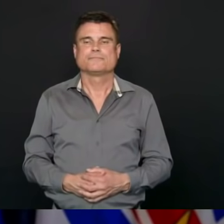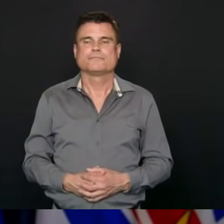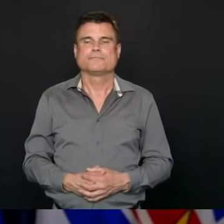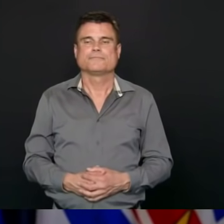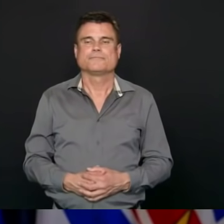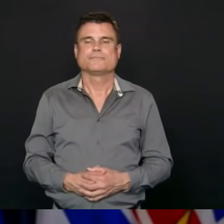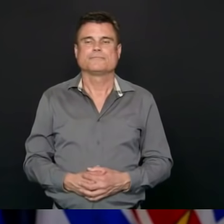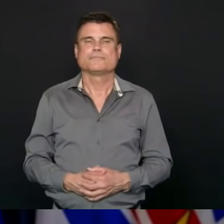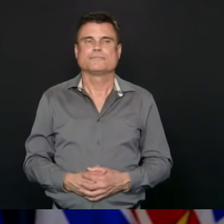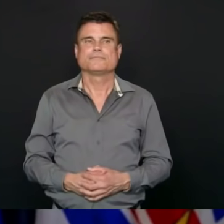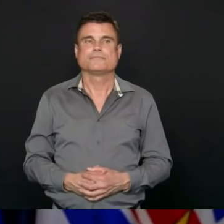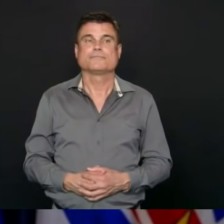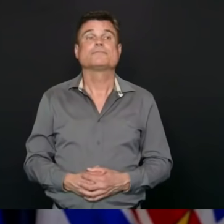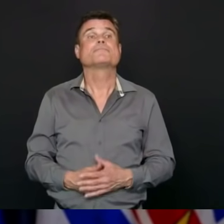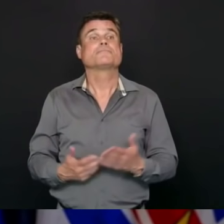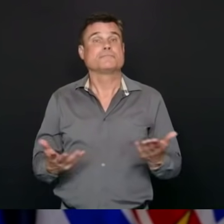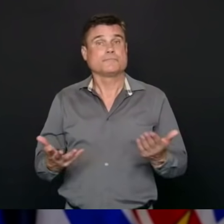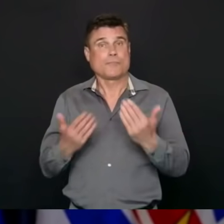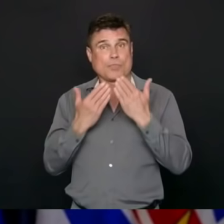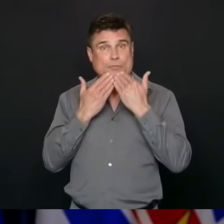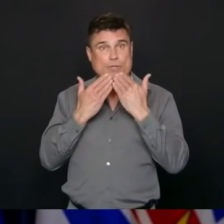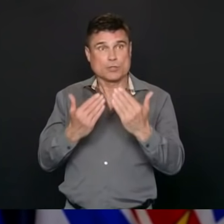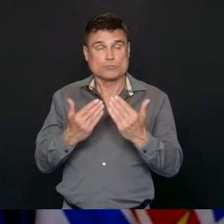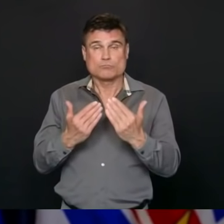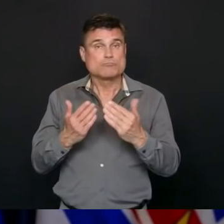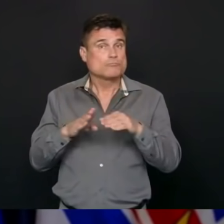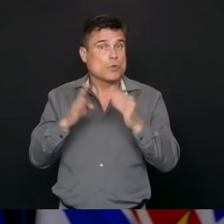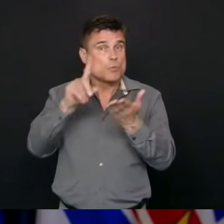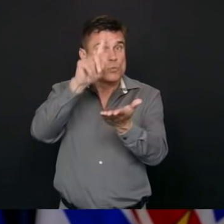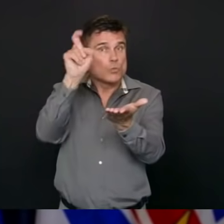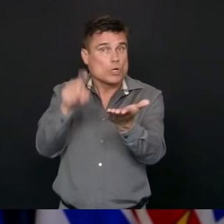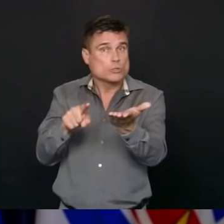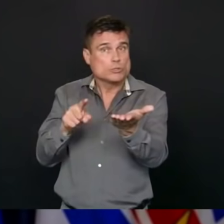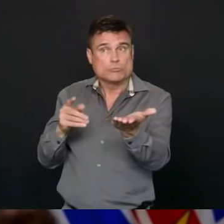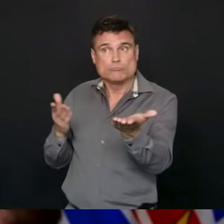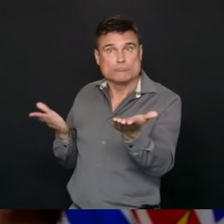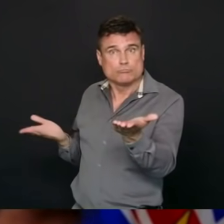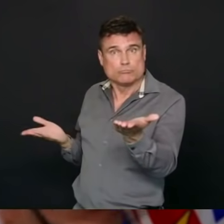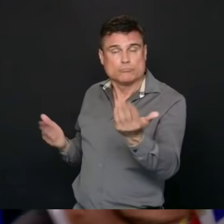thank you very much, we are happy to take your questions.